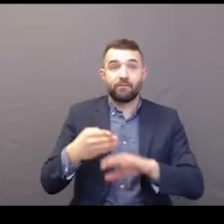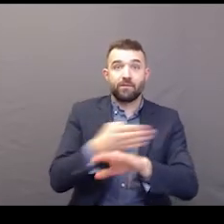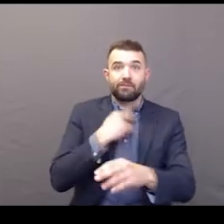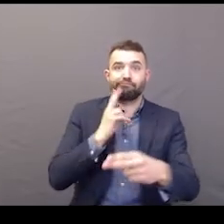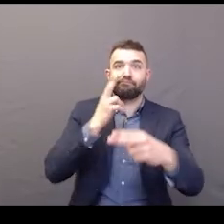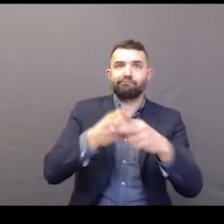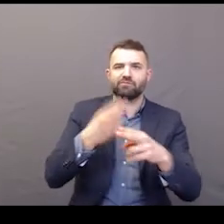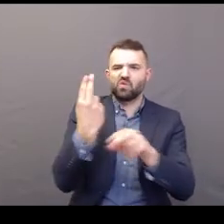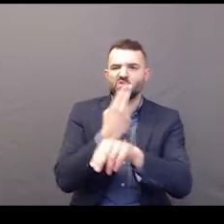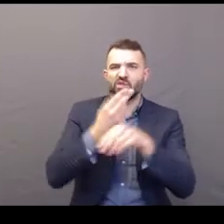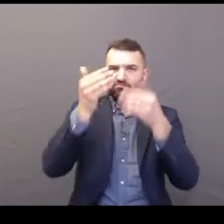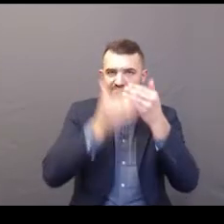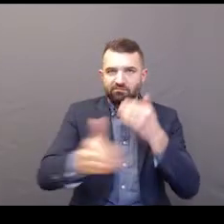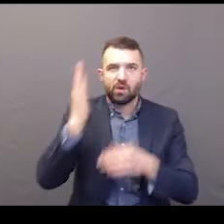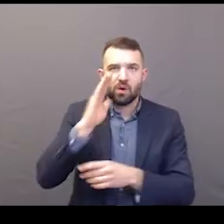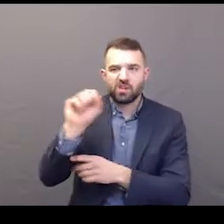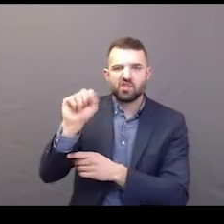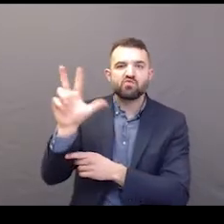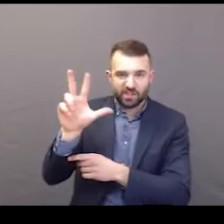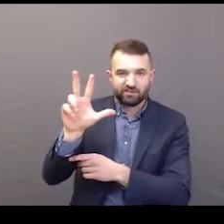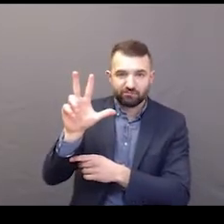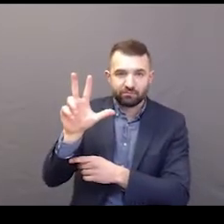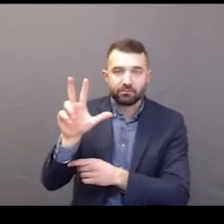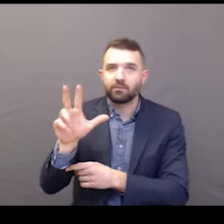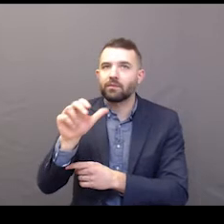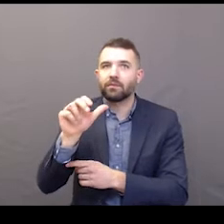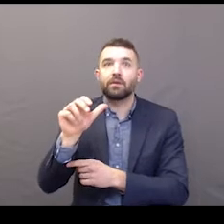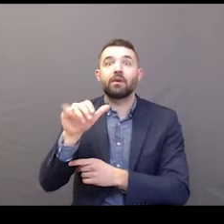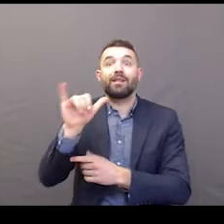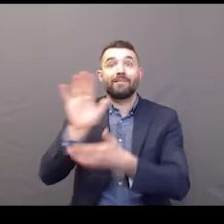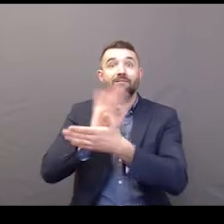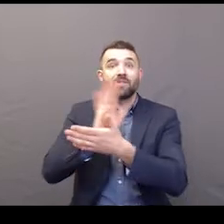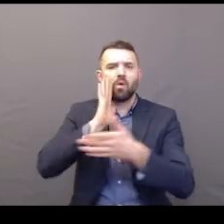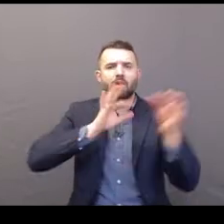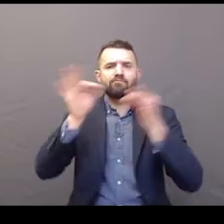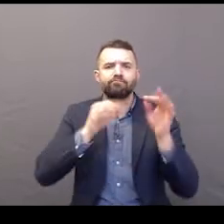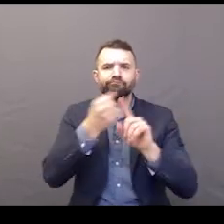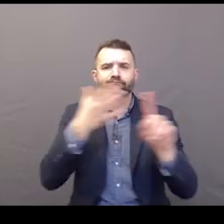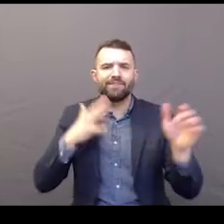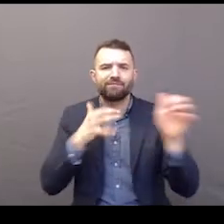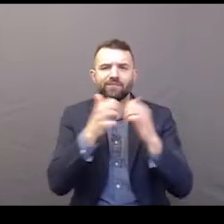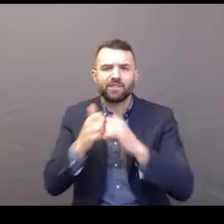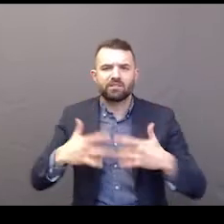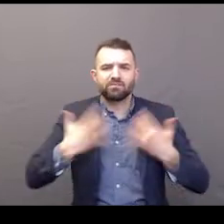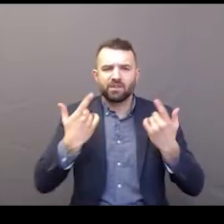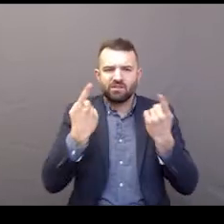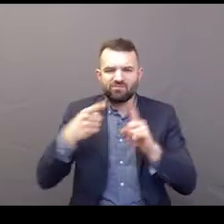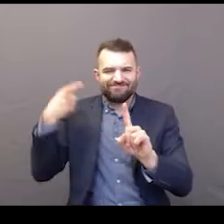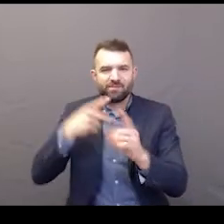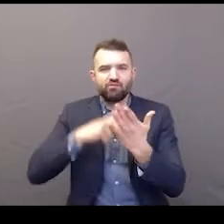In this video, we’re going to cover the latest information about the project, so you can understand what our design currently looks like in each